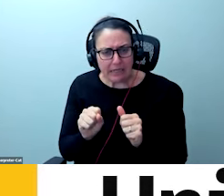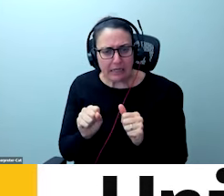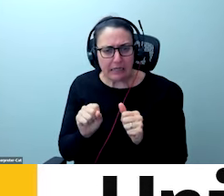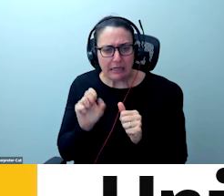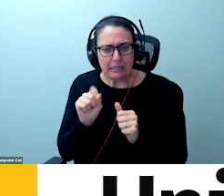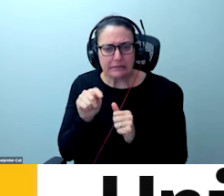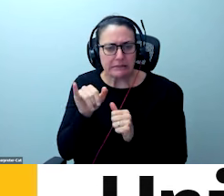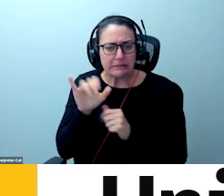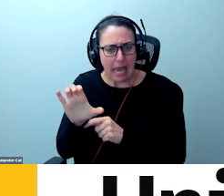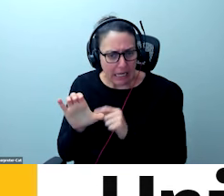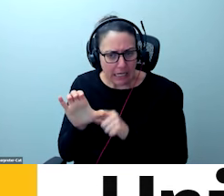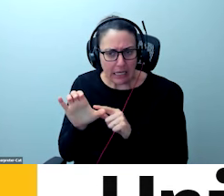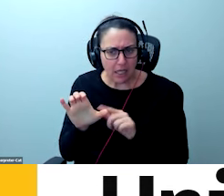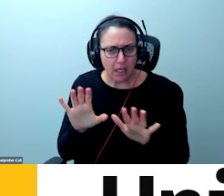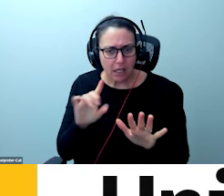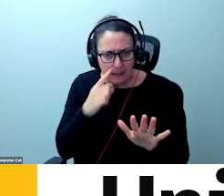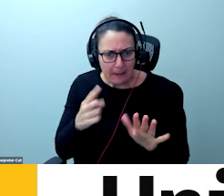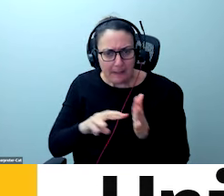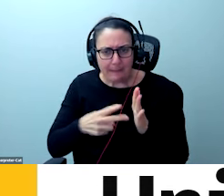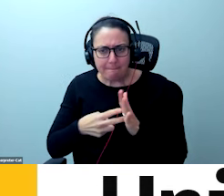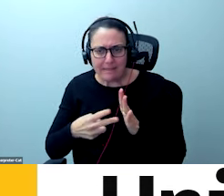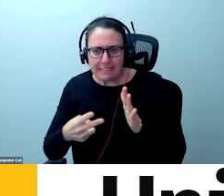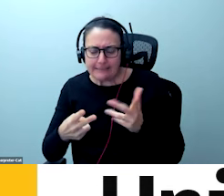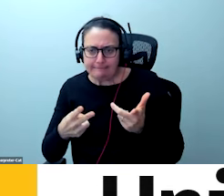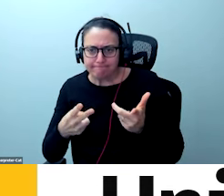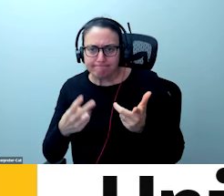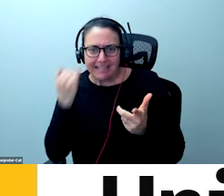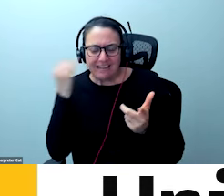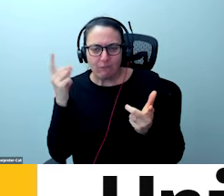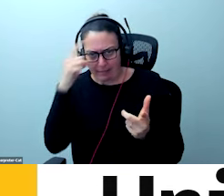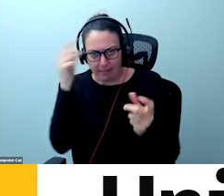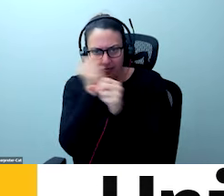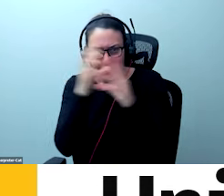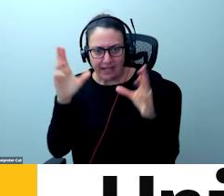and that leads to kind of a lack of iteration when we think of universal design.